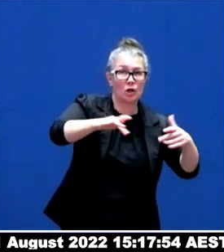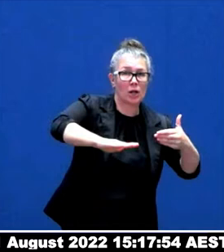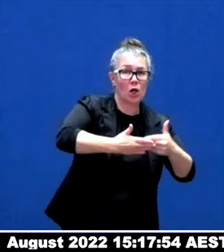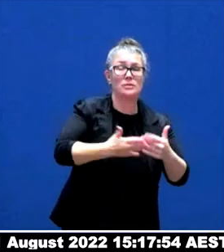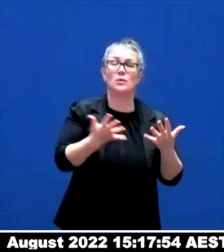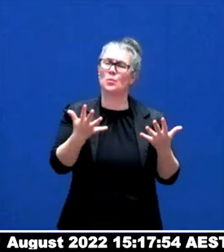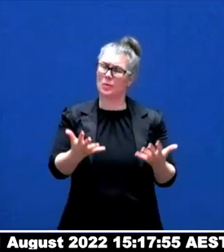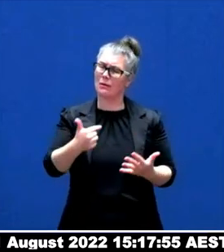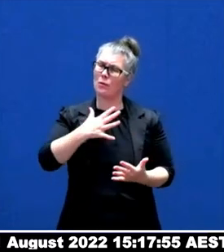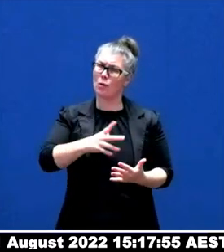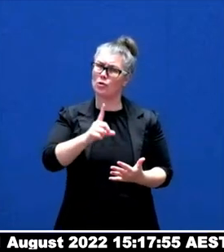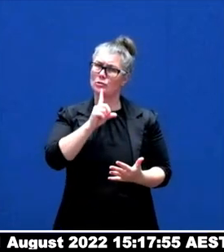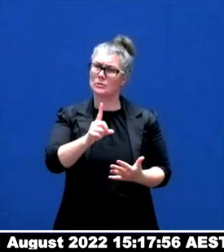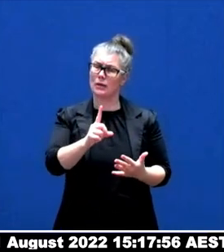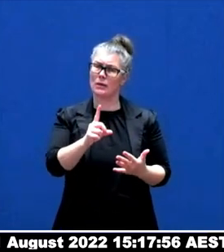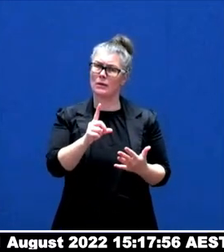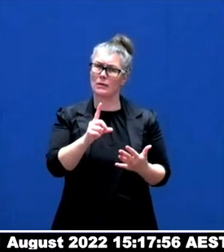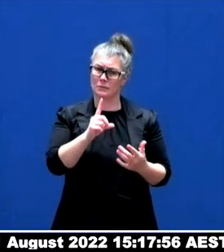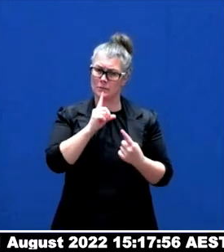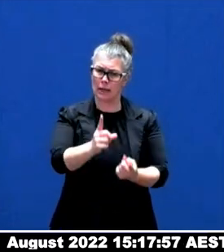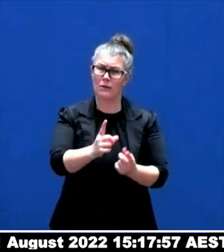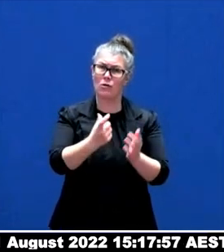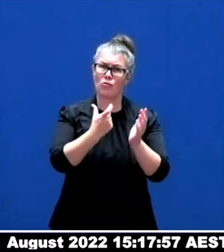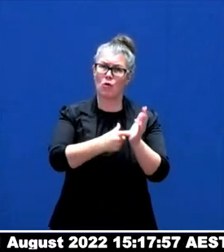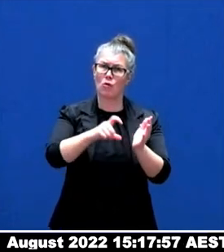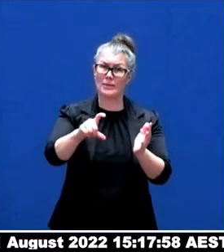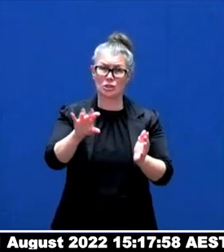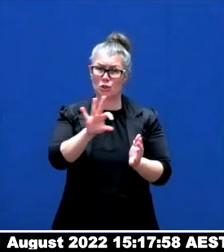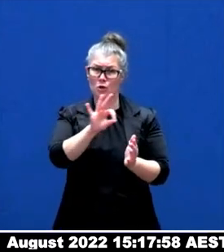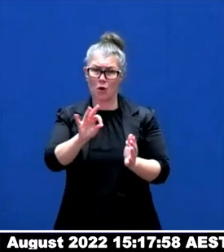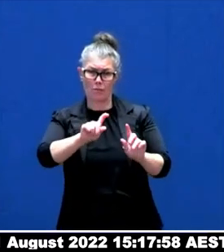that there wouldn't be people you're providing SIL support for that are living in